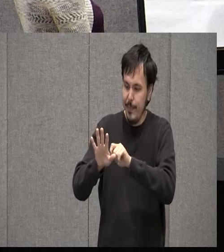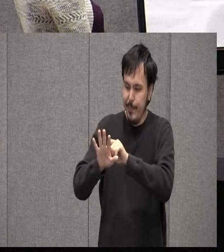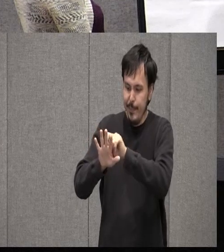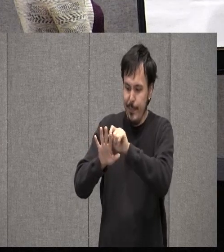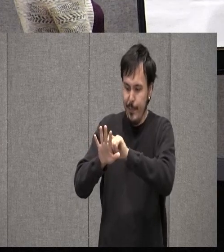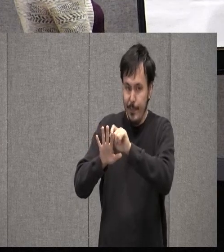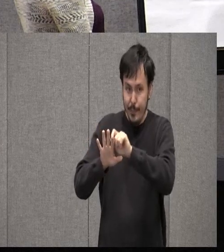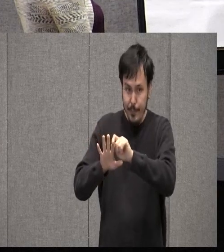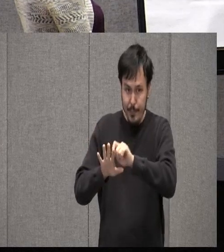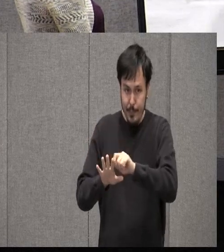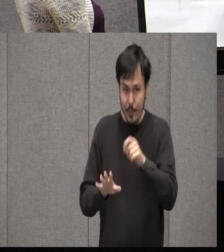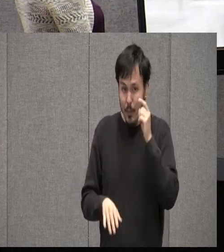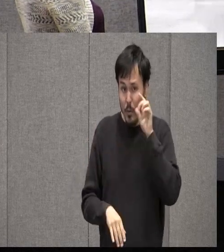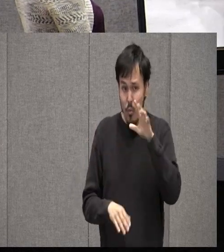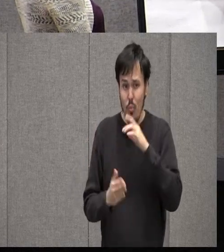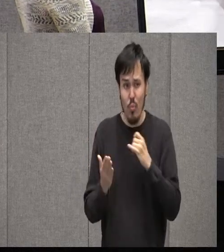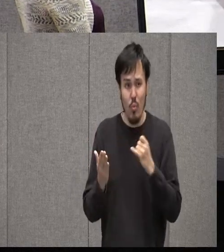of the drawing with black paint,